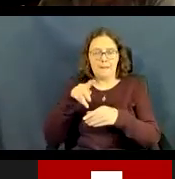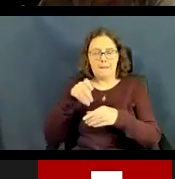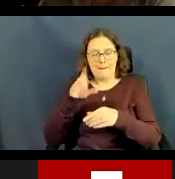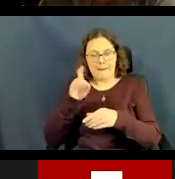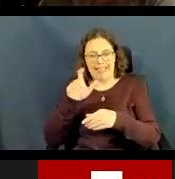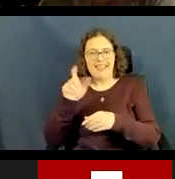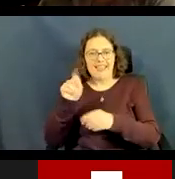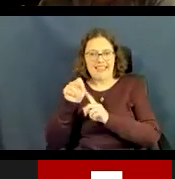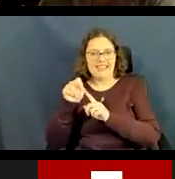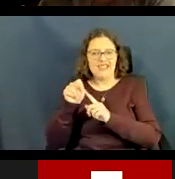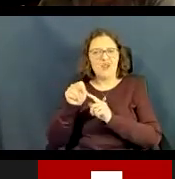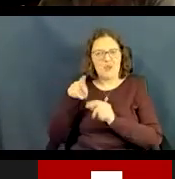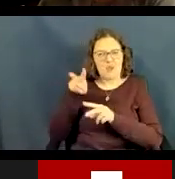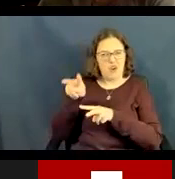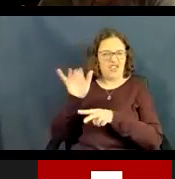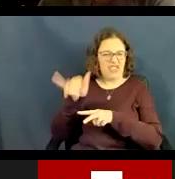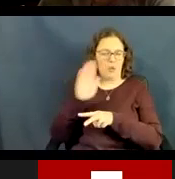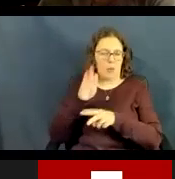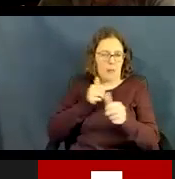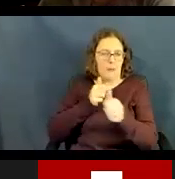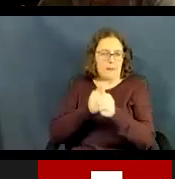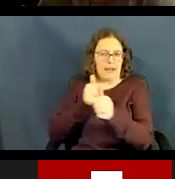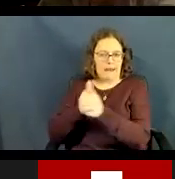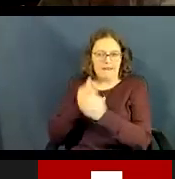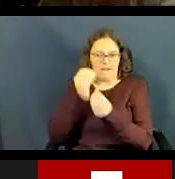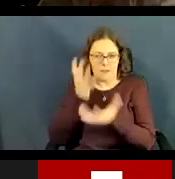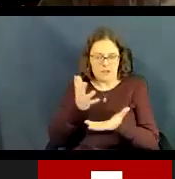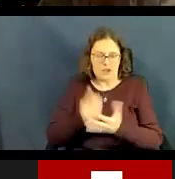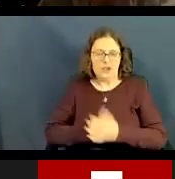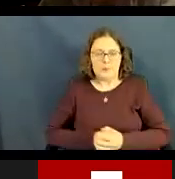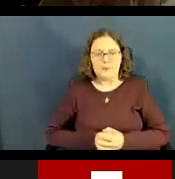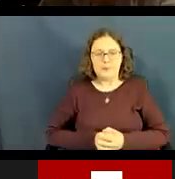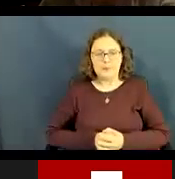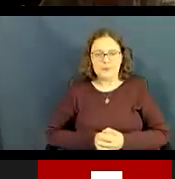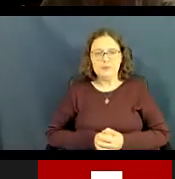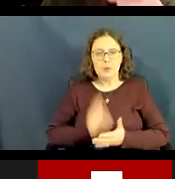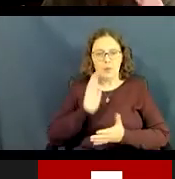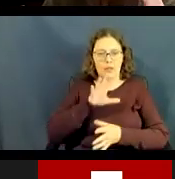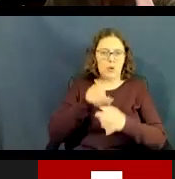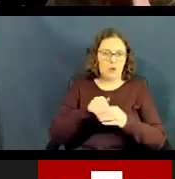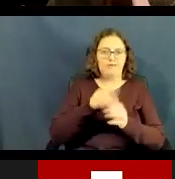We will be updating it with the videos and recordings.